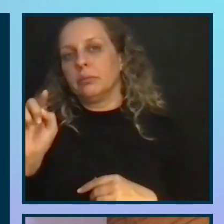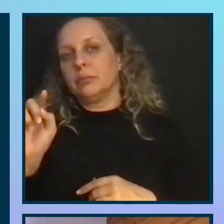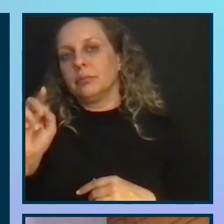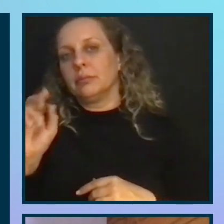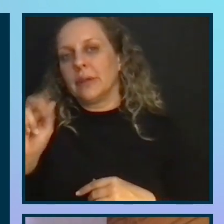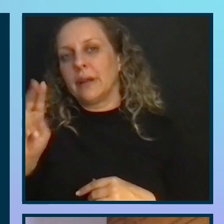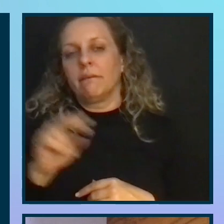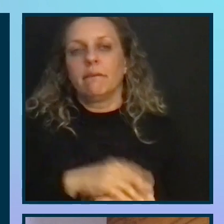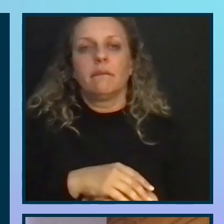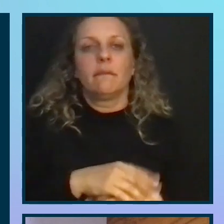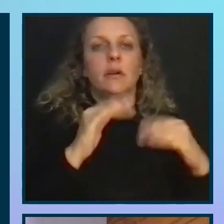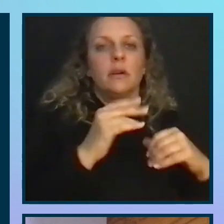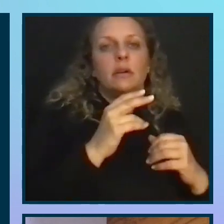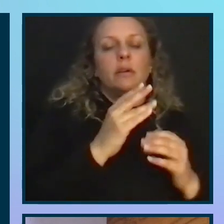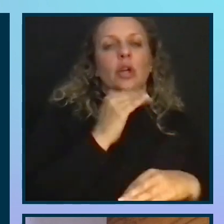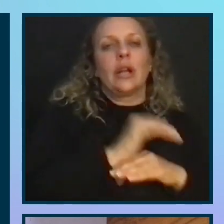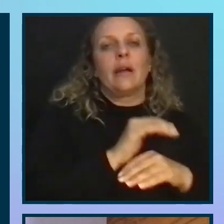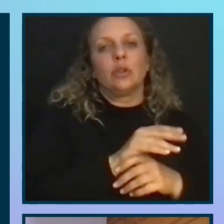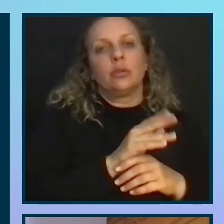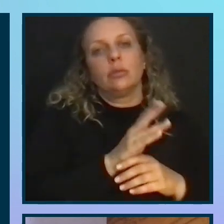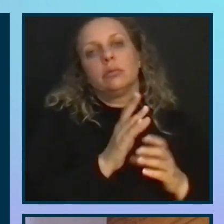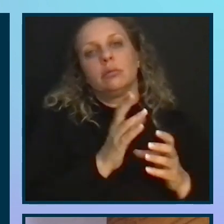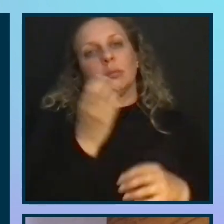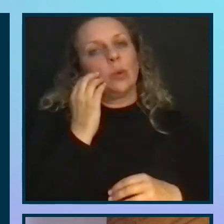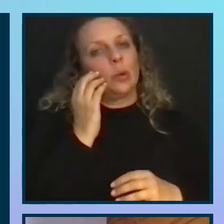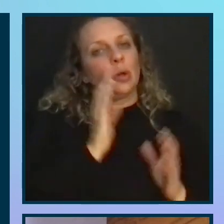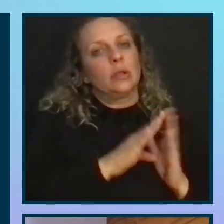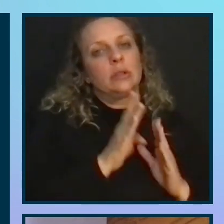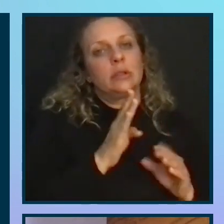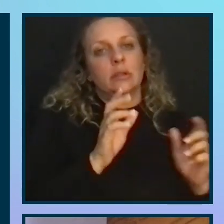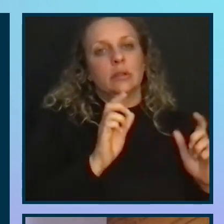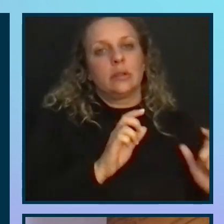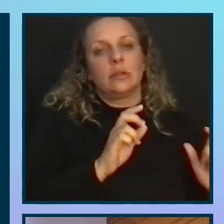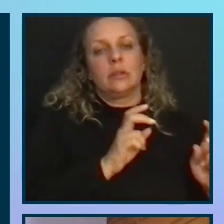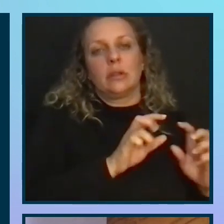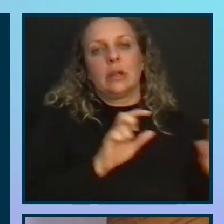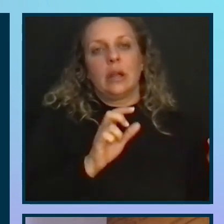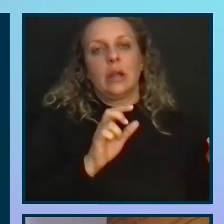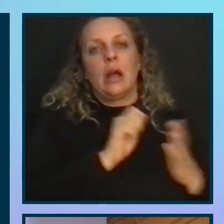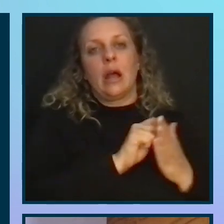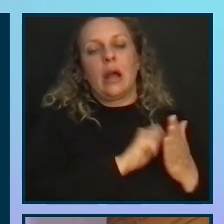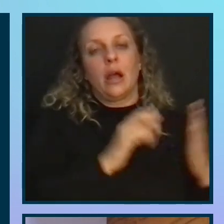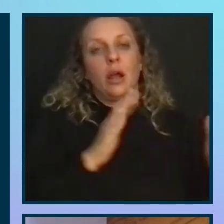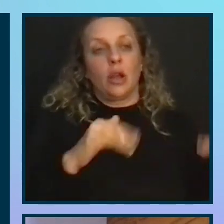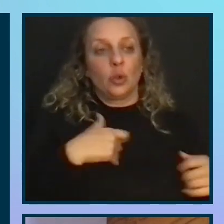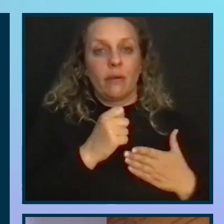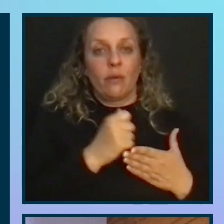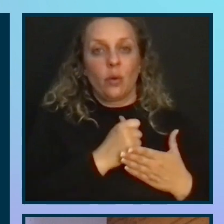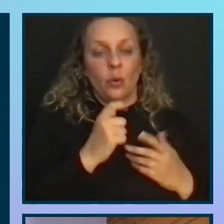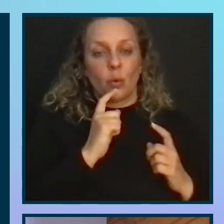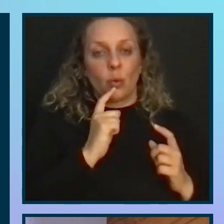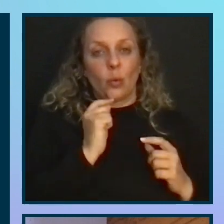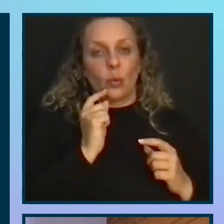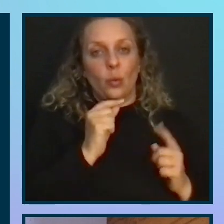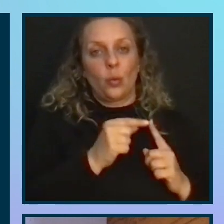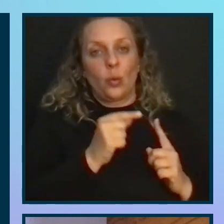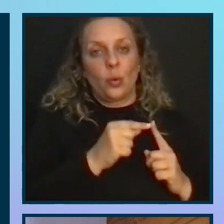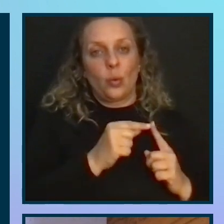Good afternoon mobile acceleration, accounts, heading. Do you have a NAB rewards card? The new NAB rewards card, button,